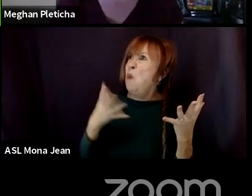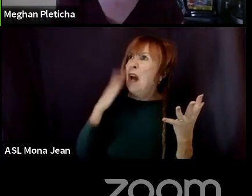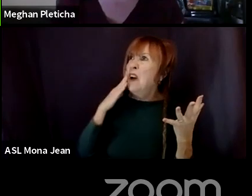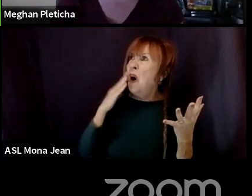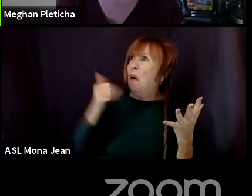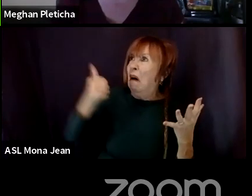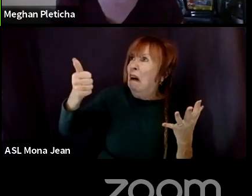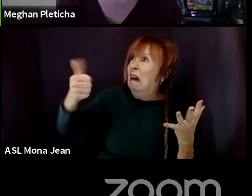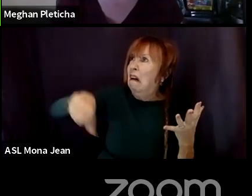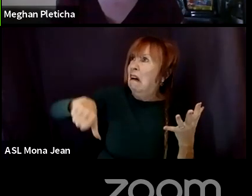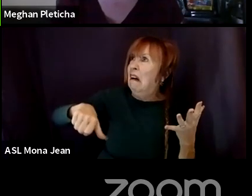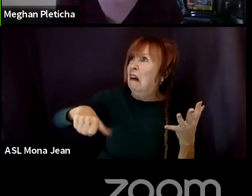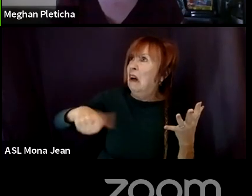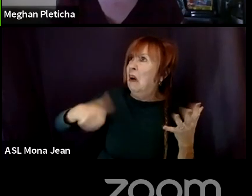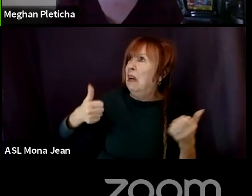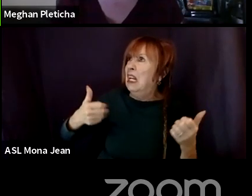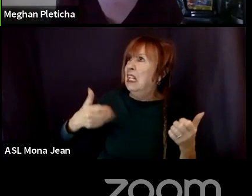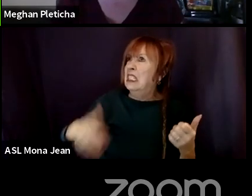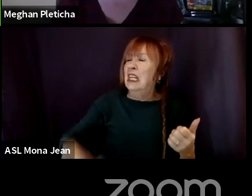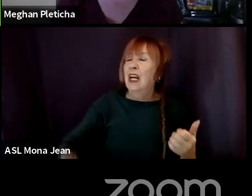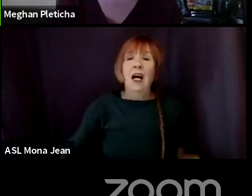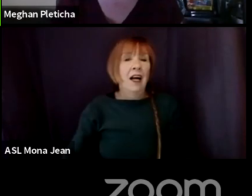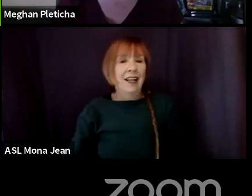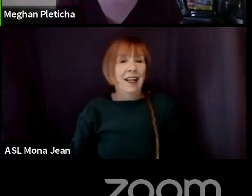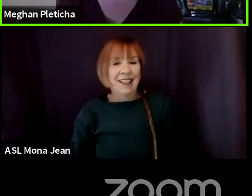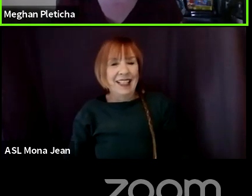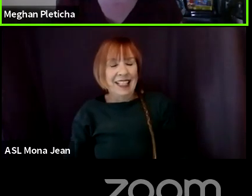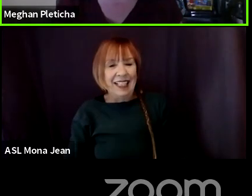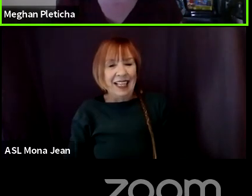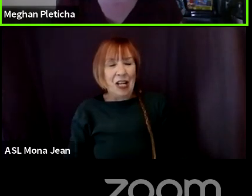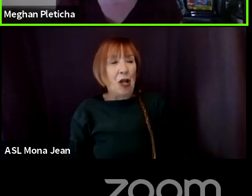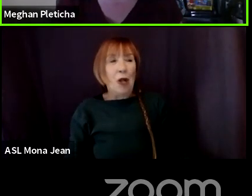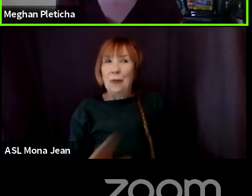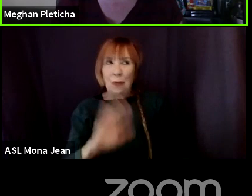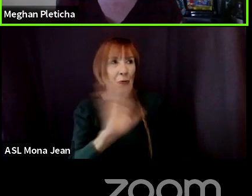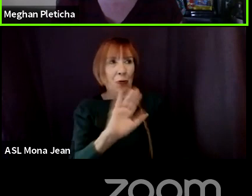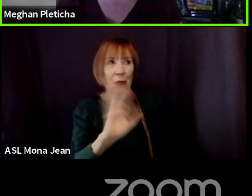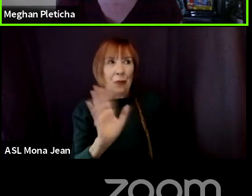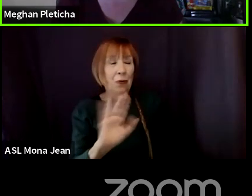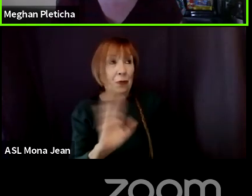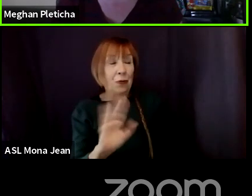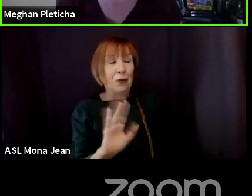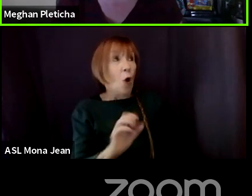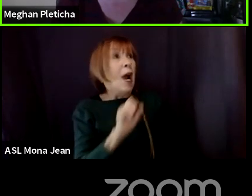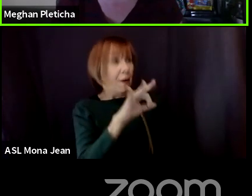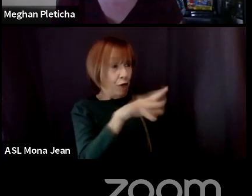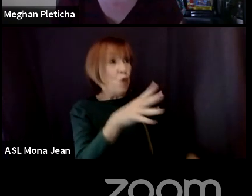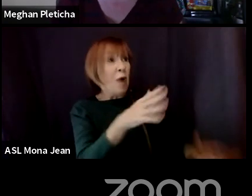And what you have have didn't learnt whenever. I can't do that, I gotta I gotta give you notes? Yeah. Yeah.